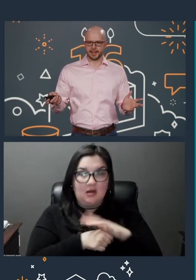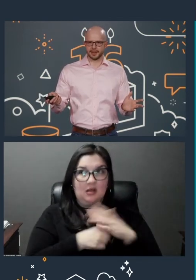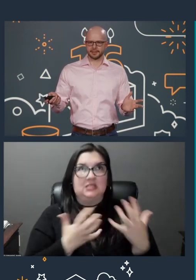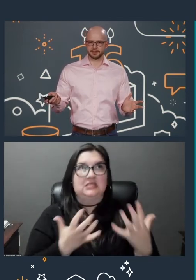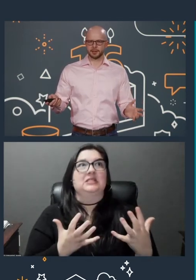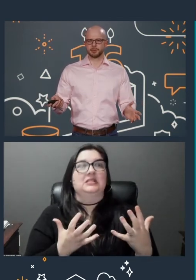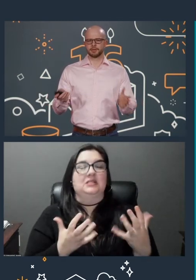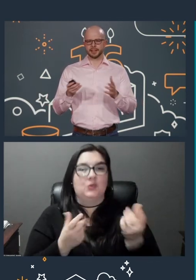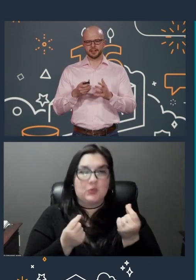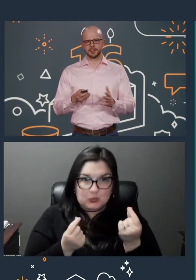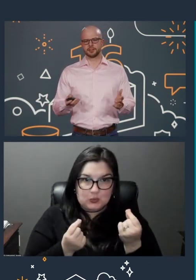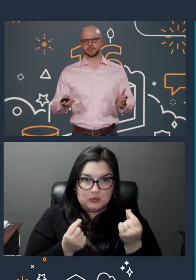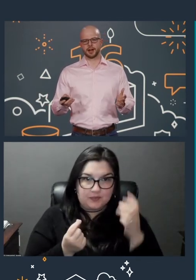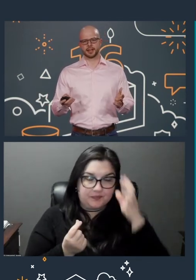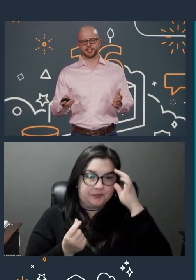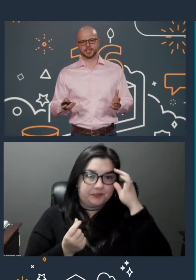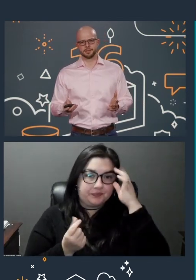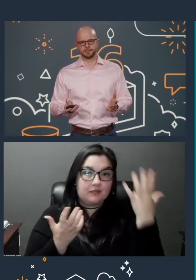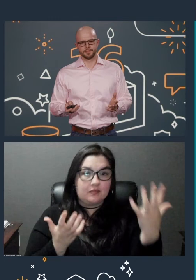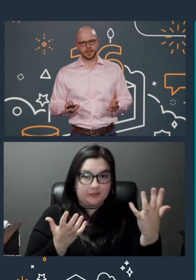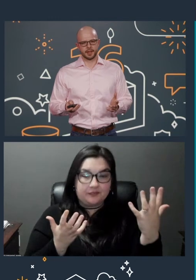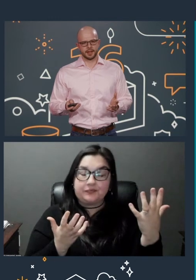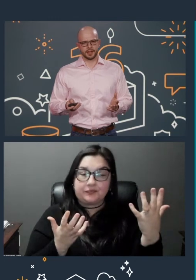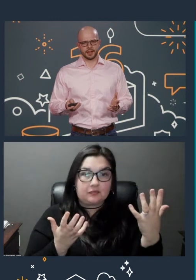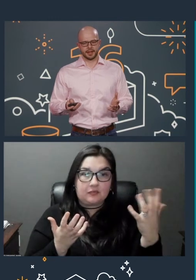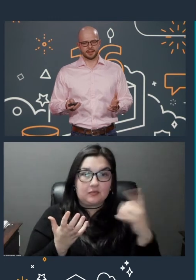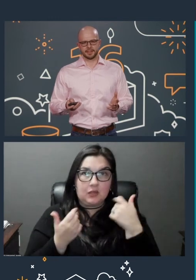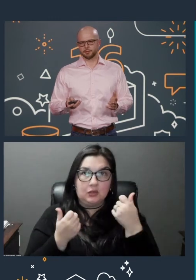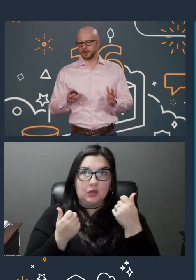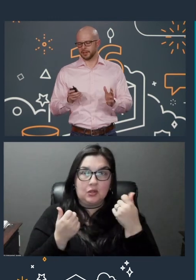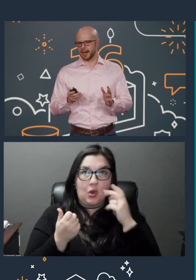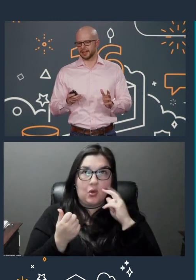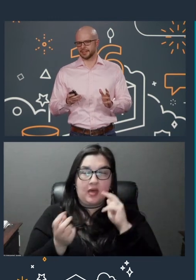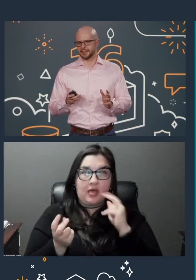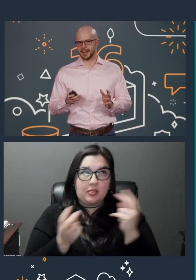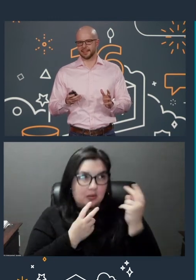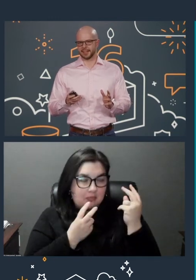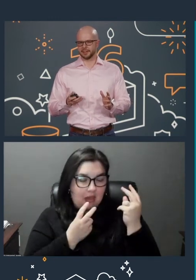And so they reflected on their strategy. They realized that they could